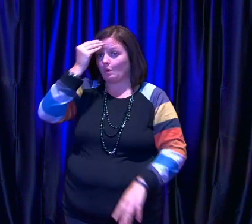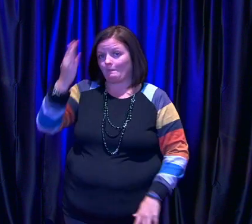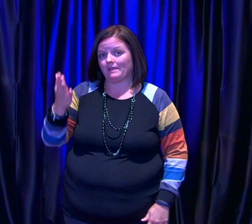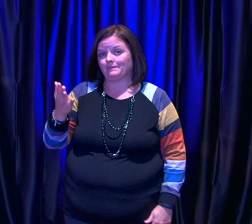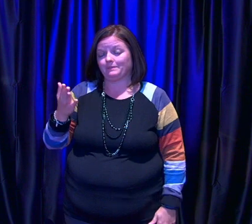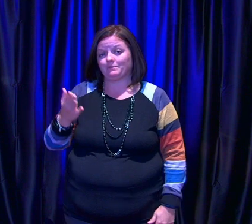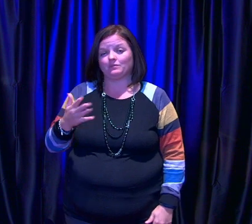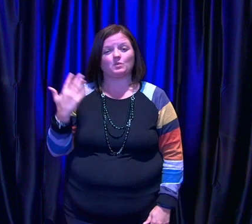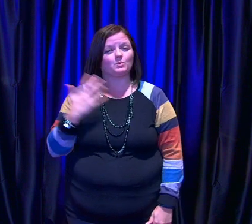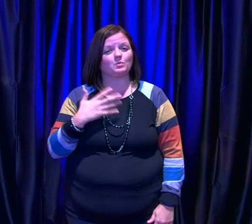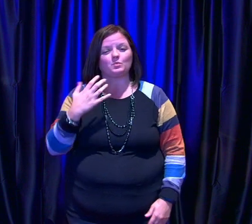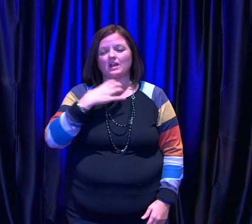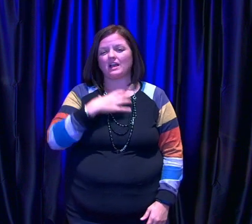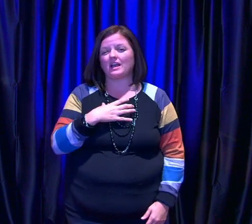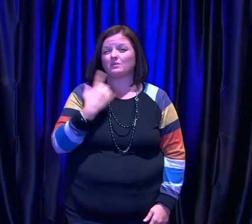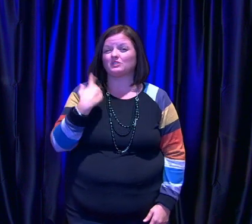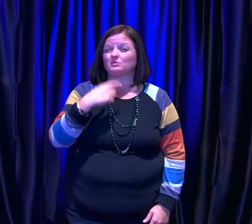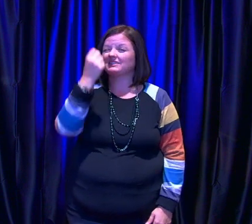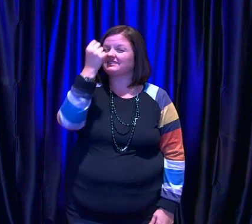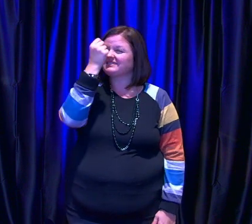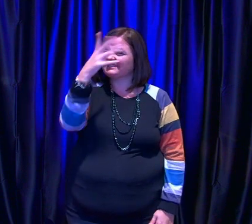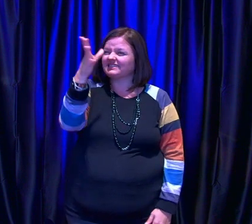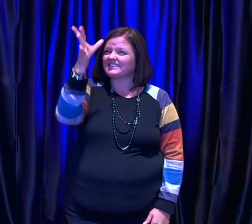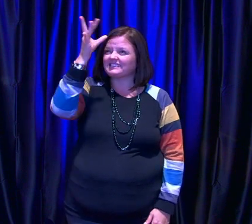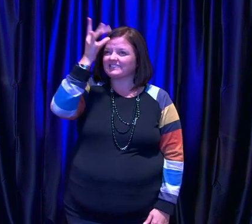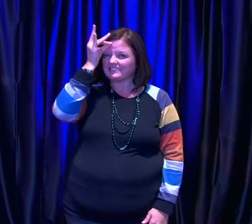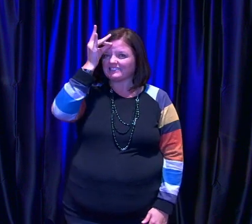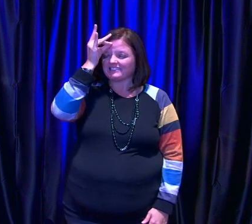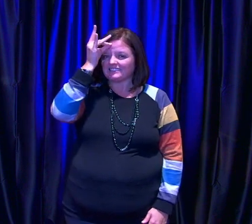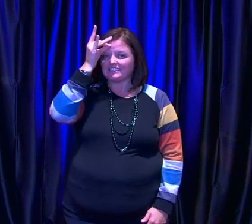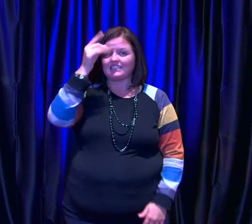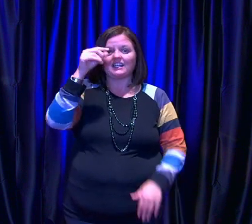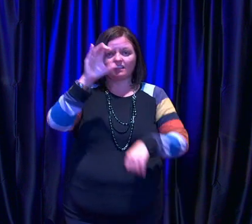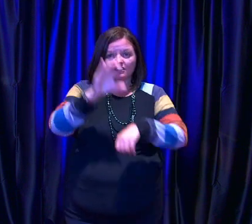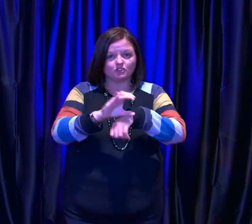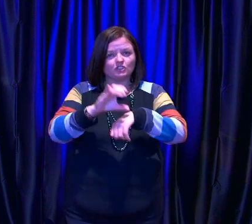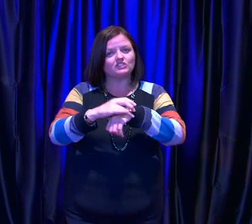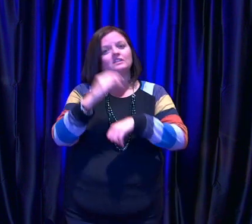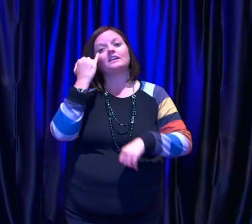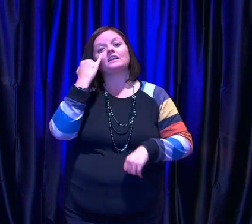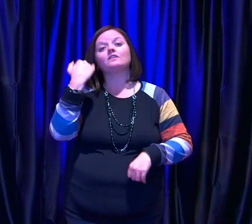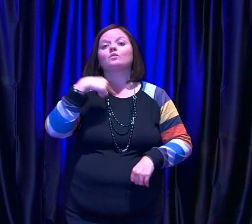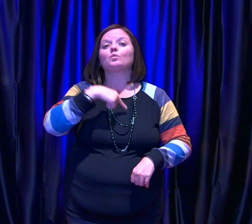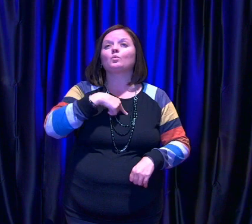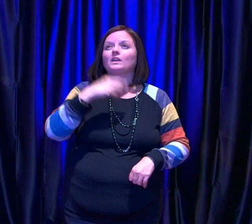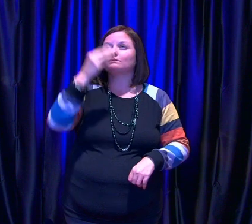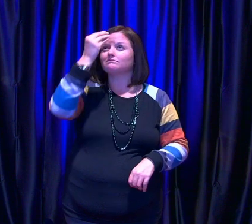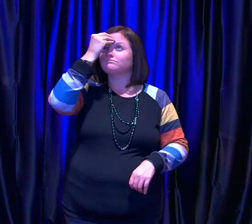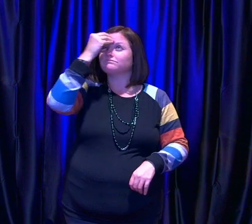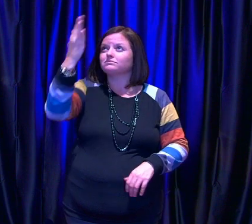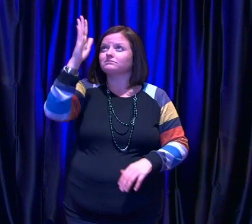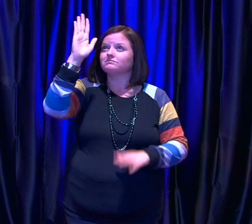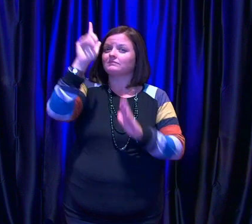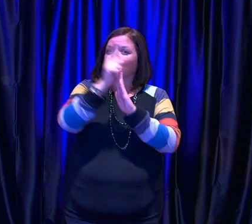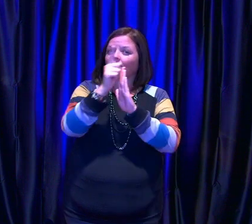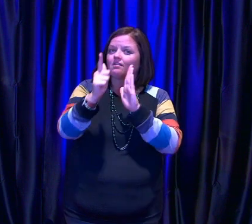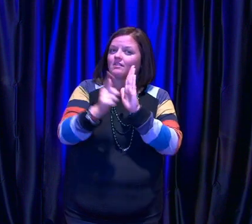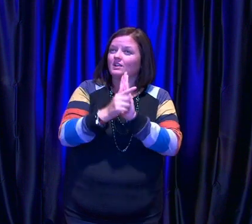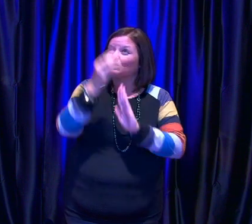man i wish we could get that in our minds even in the church that if we abide by God's laws if we obey God's laws